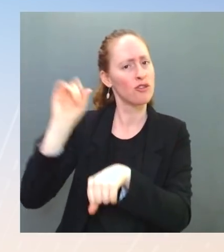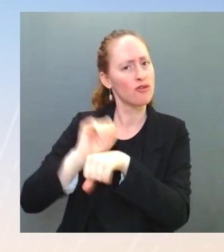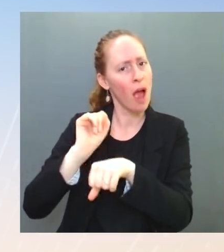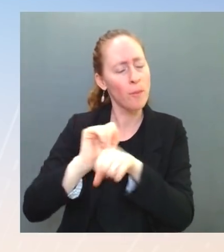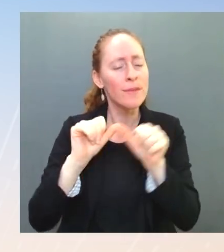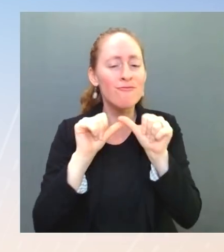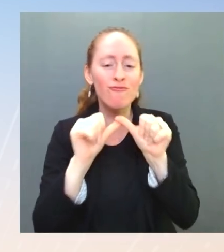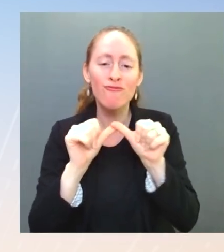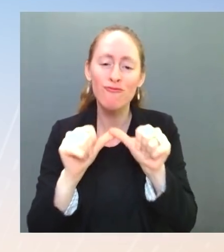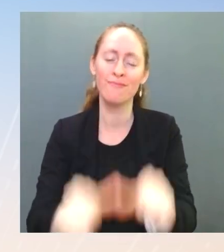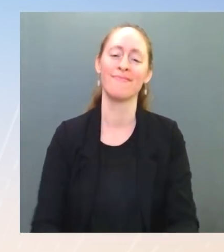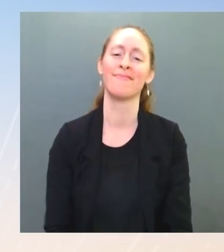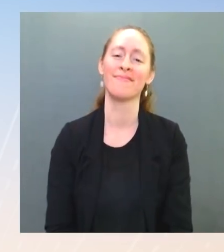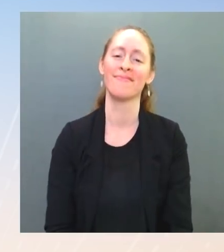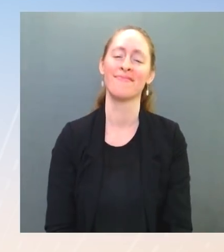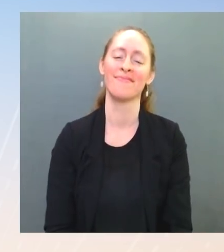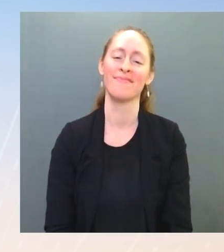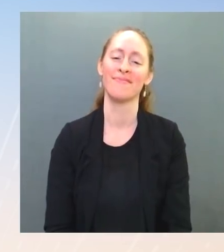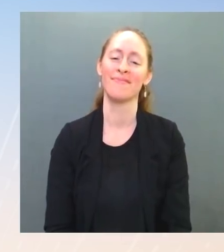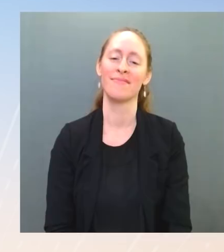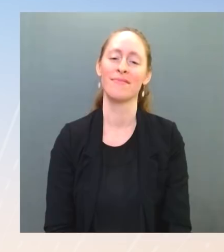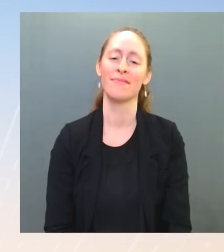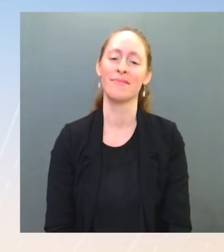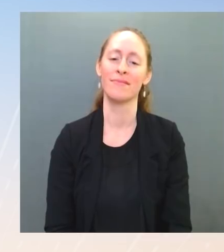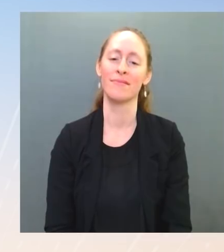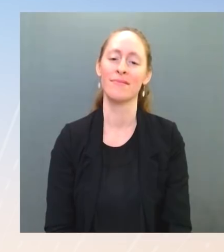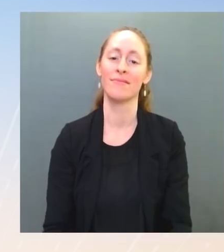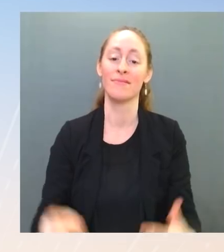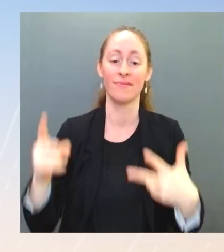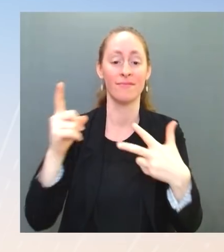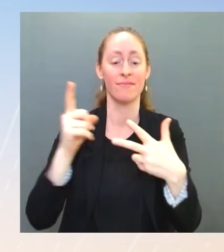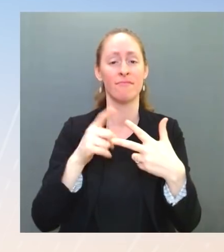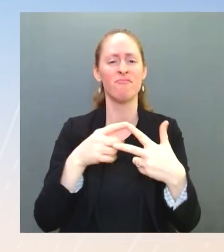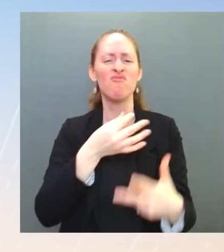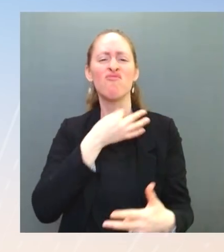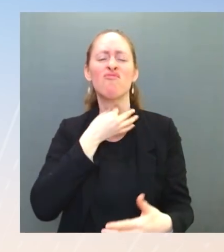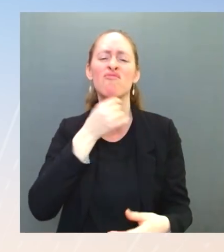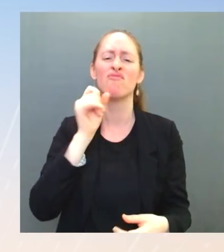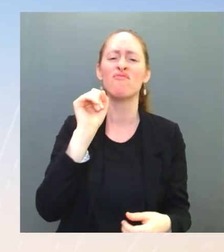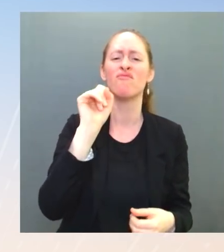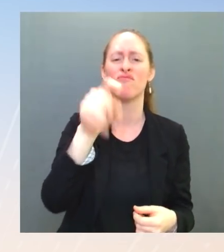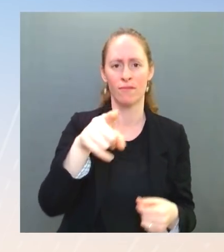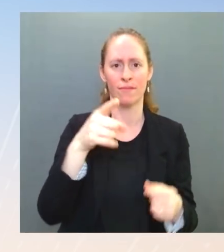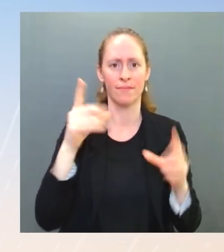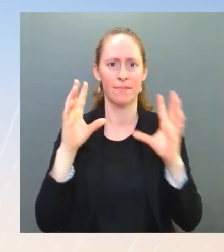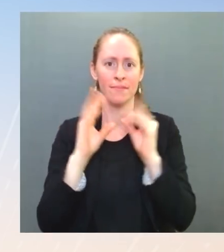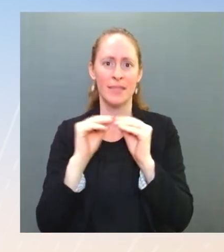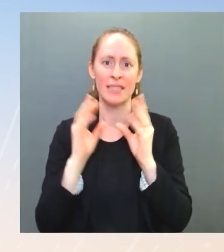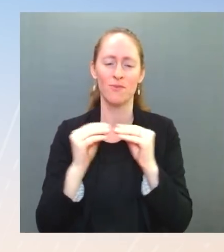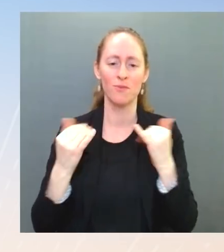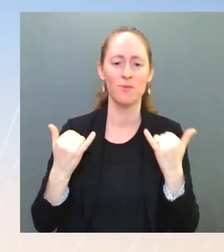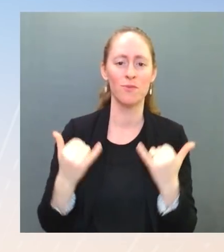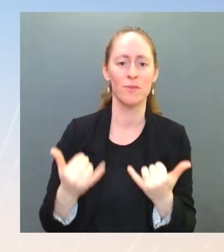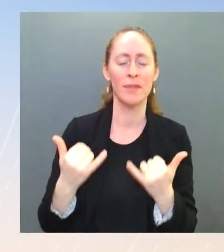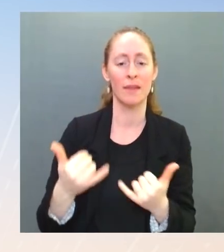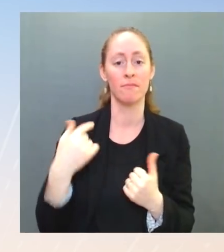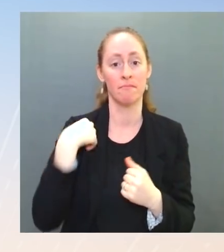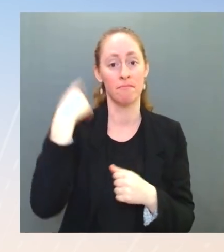how much did the President push the prime minister to limit Russian energy imports and arms and what was the response?